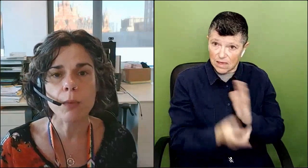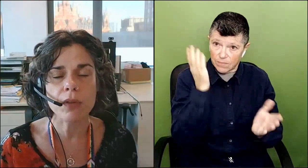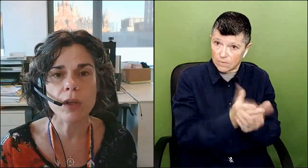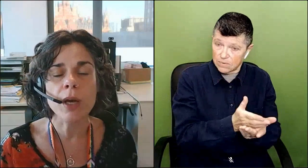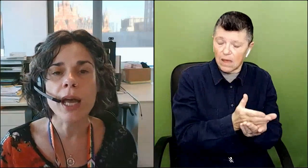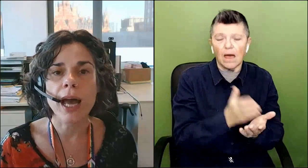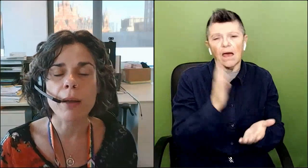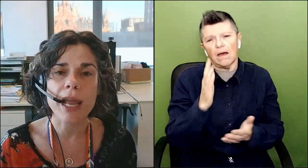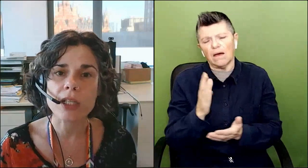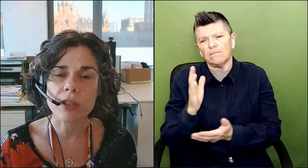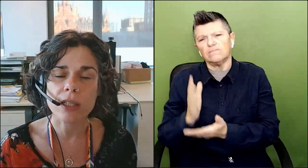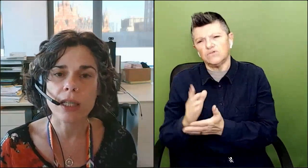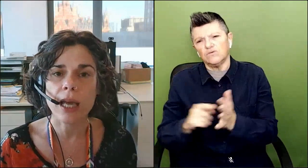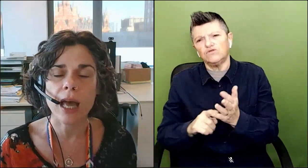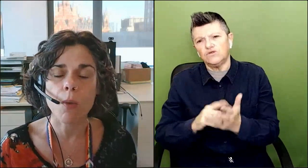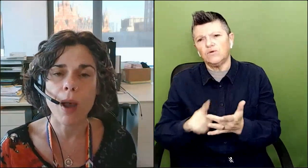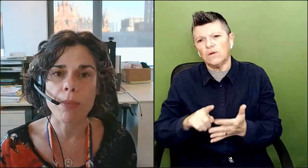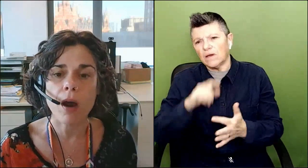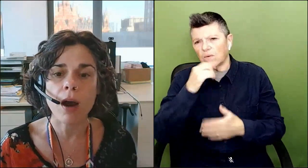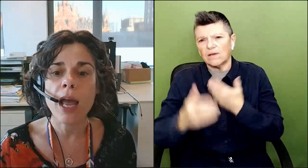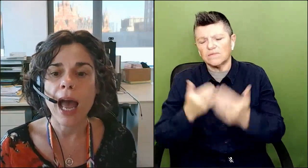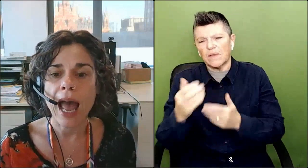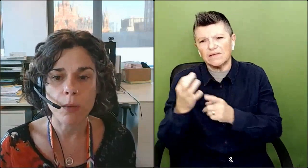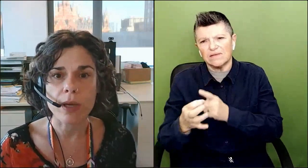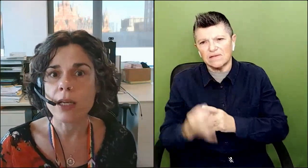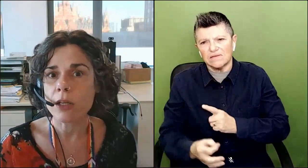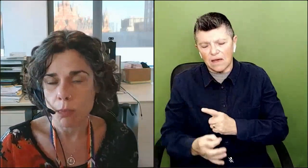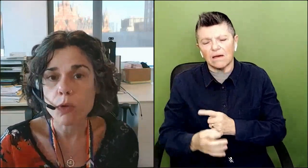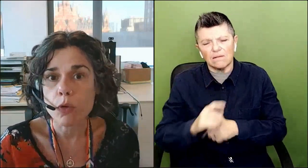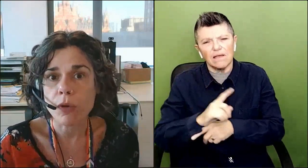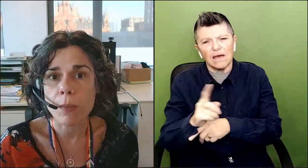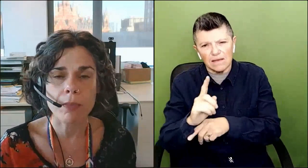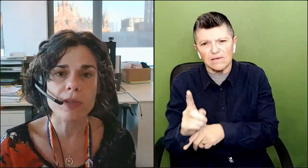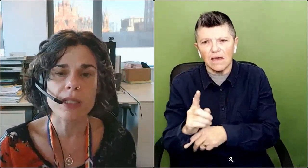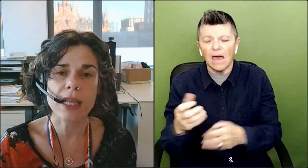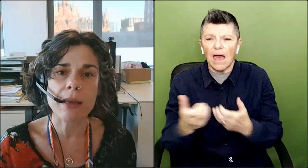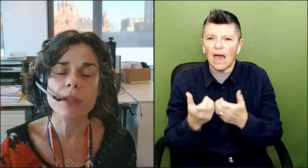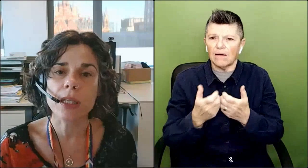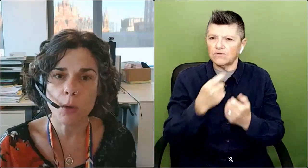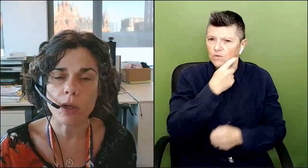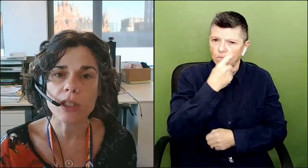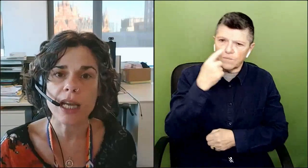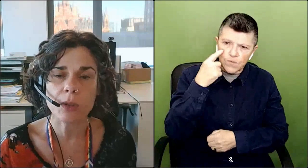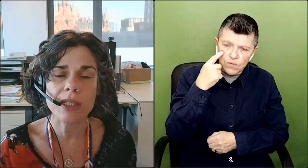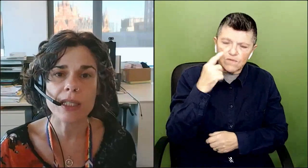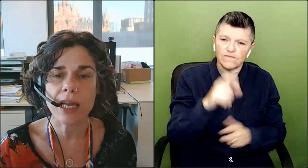with you later in the webinar how we prove a member is disabled, the Equality Act 2010